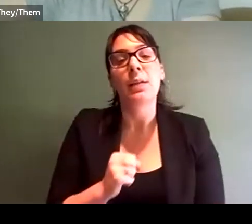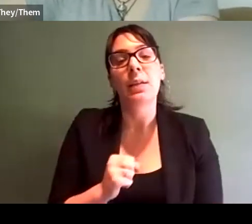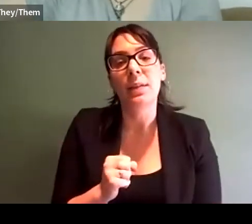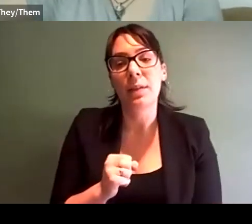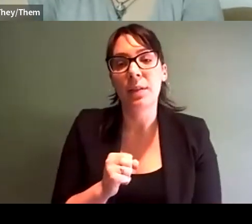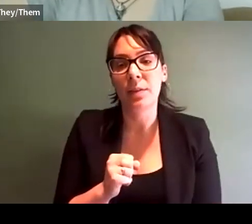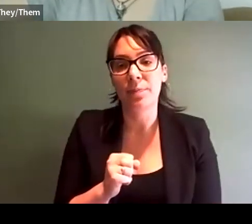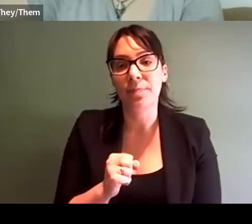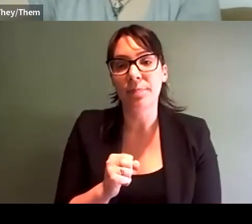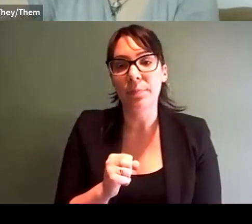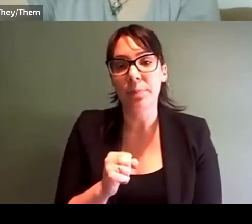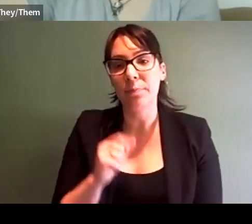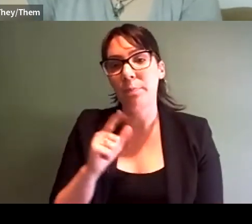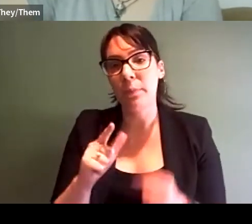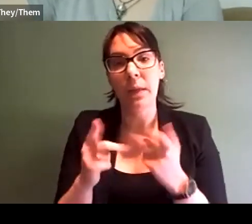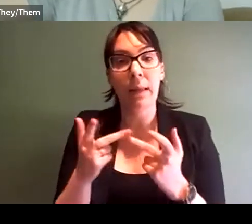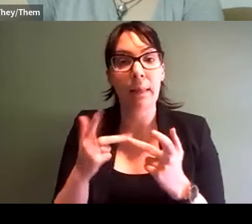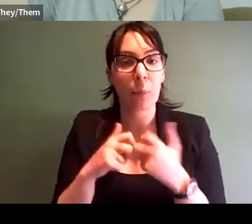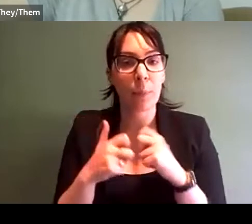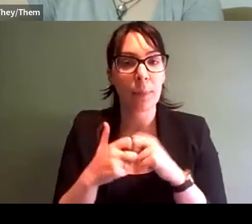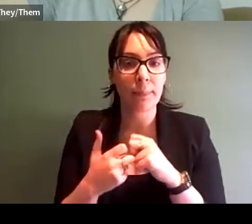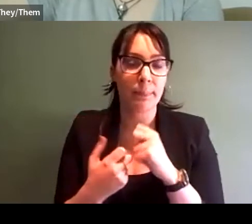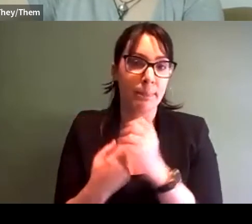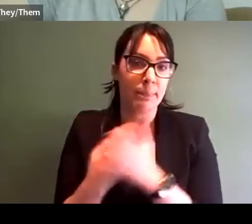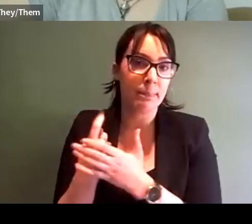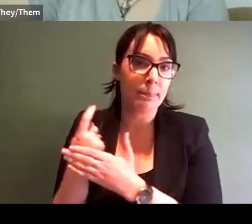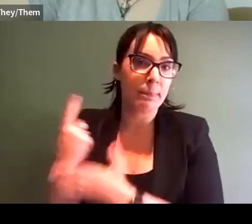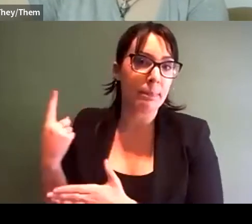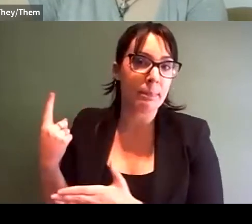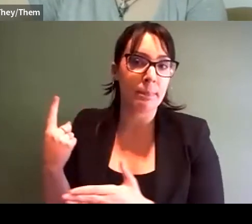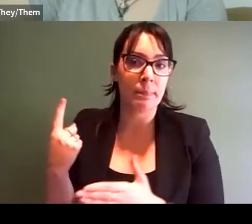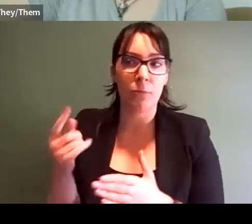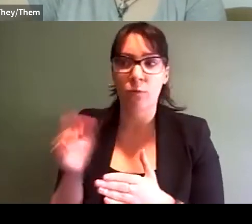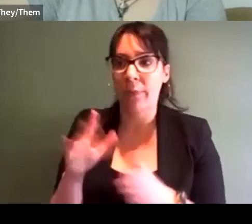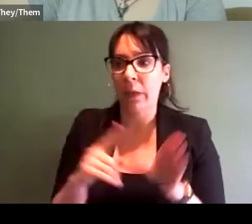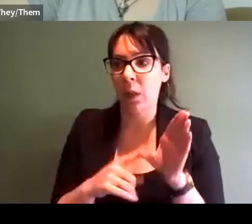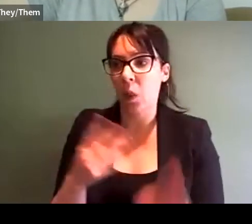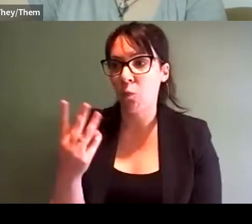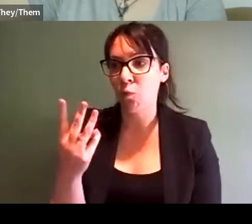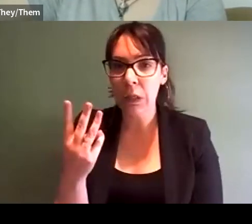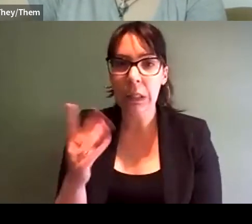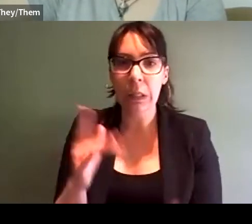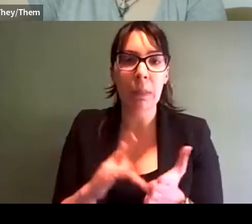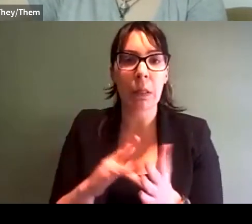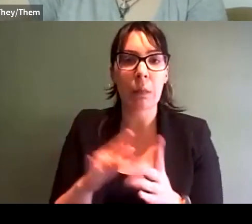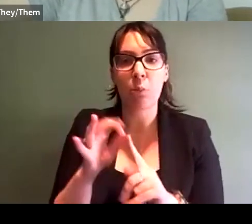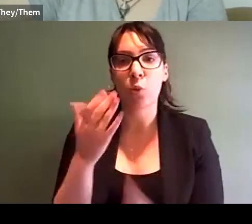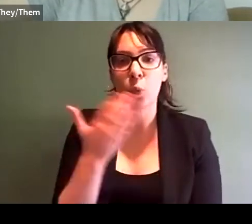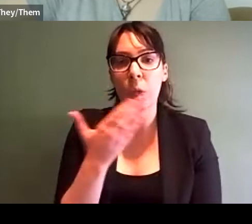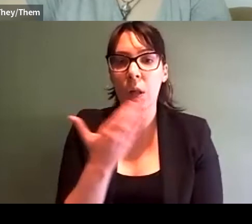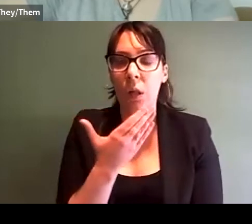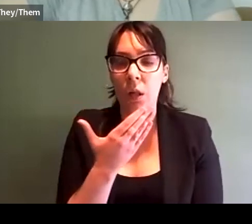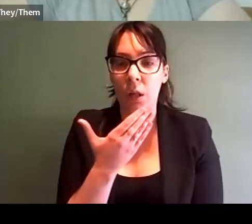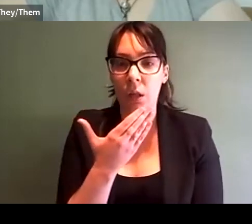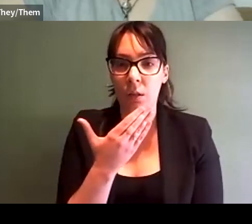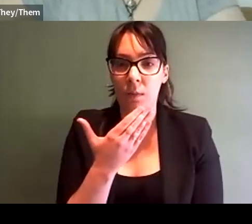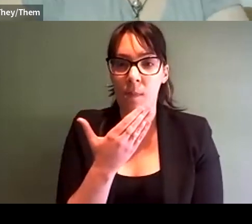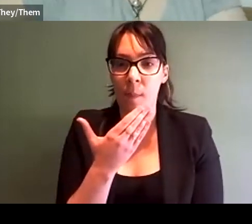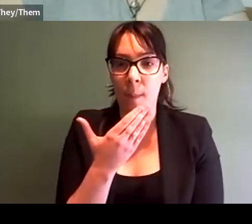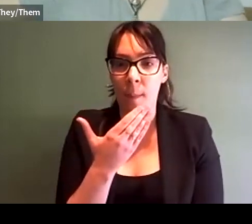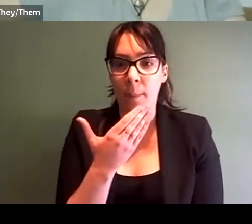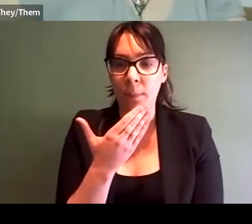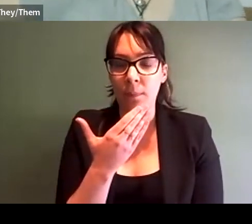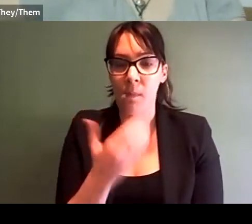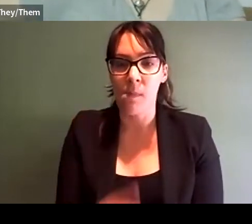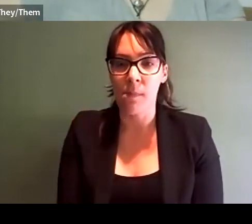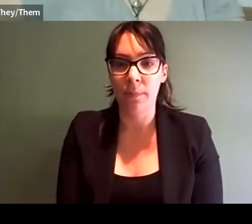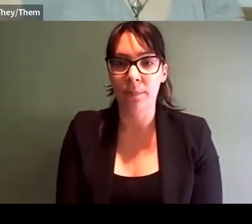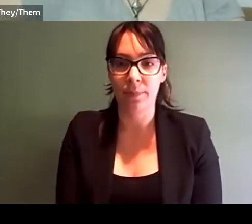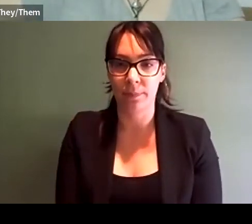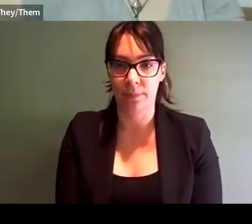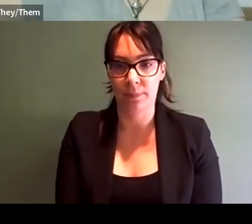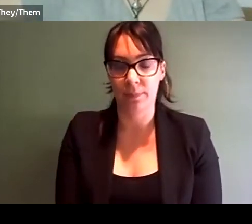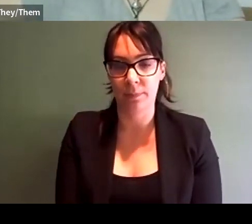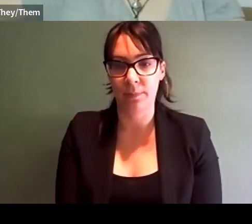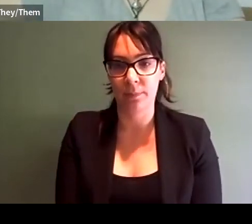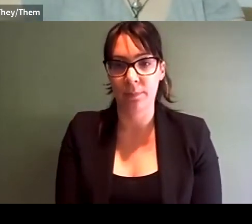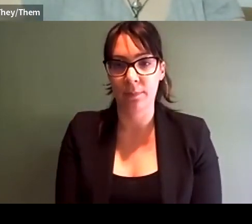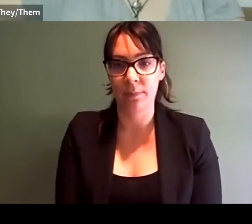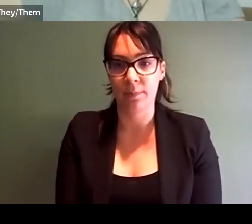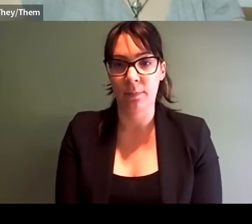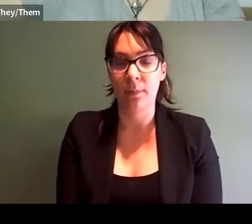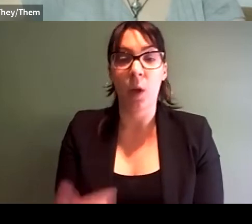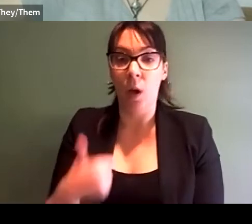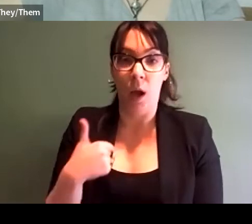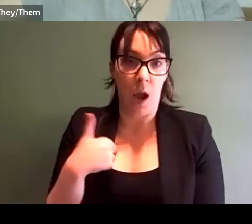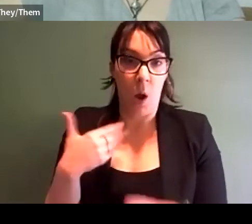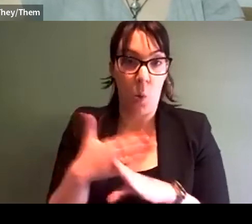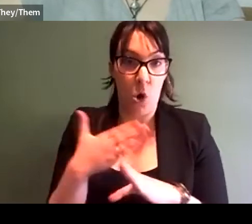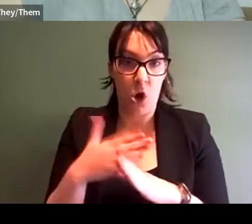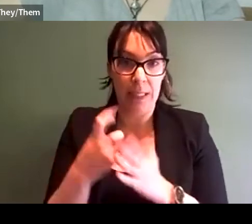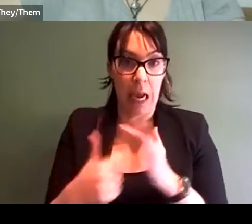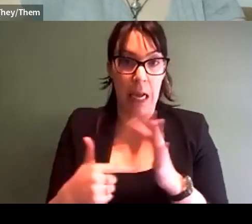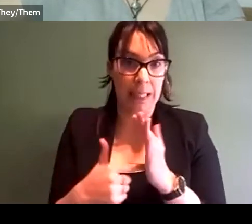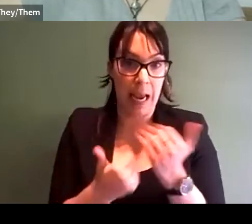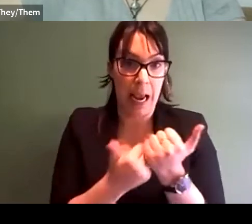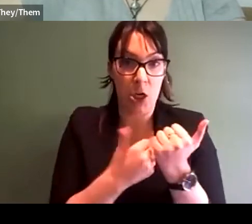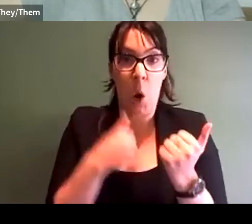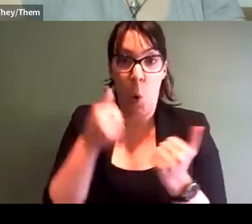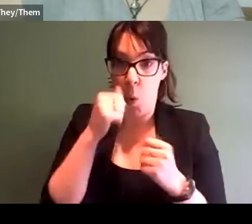And I've also had some other ones around, I do remember this Easter is a more middle primary. We had a, as we've talked about before, and again I'm not necessarily bagging relief teachers I'm a relief stages I myself I know how hard it is being released